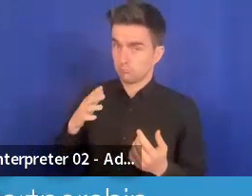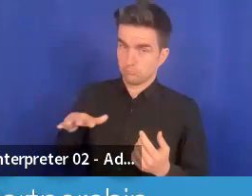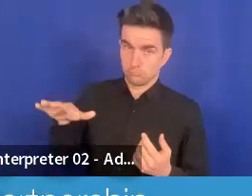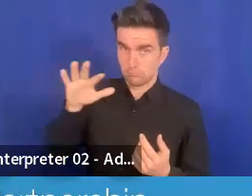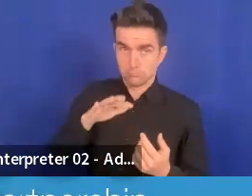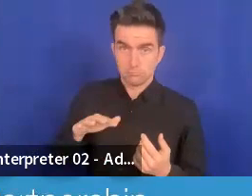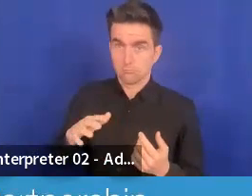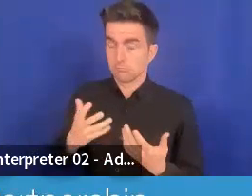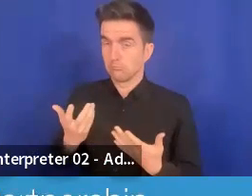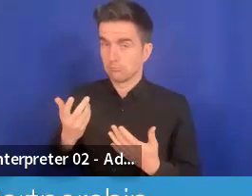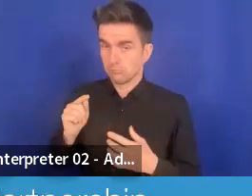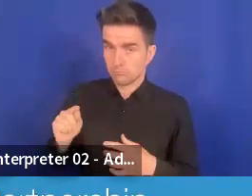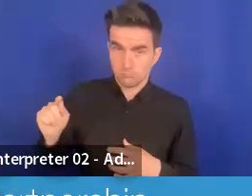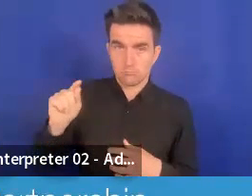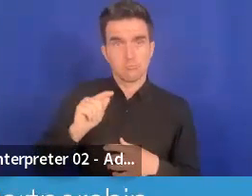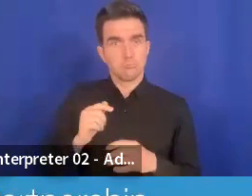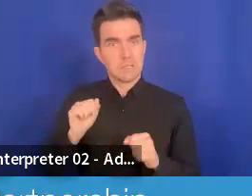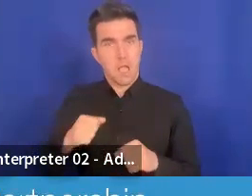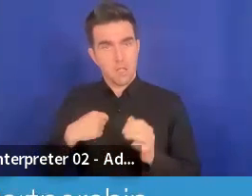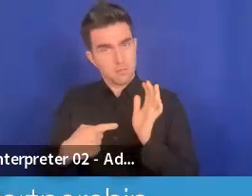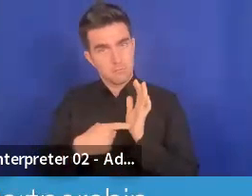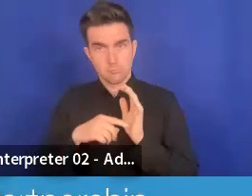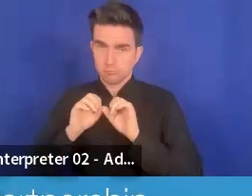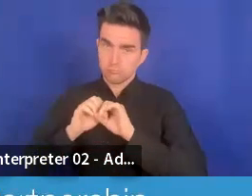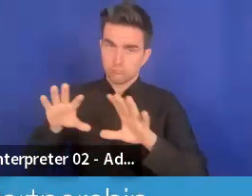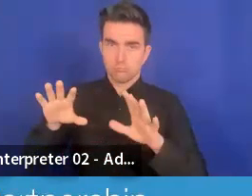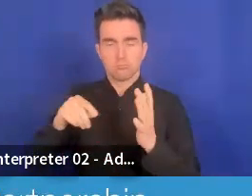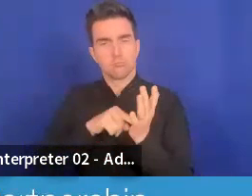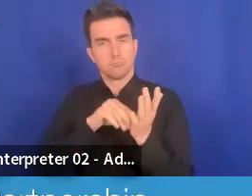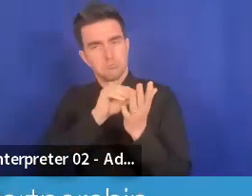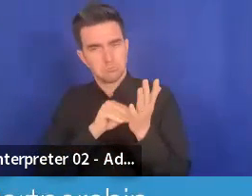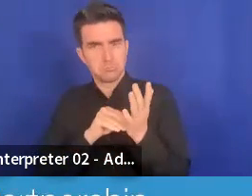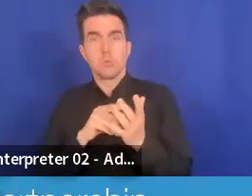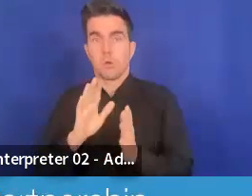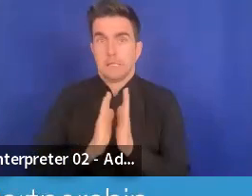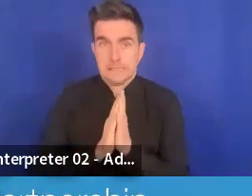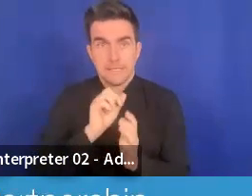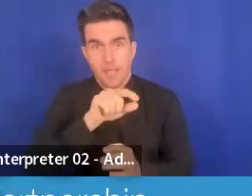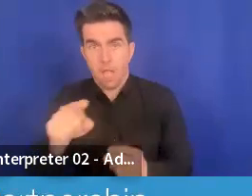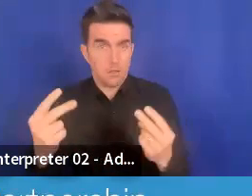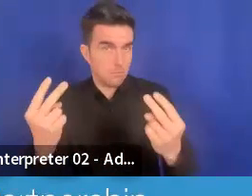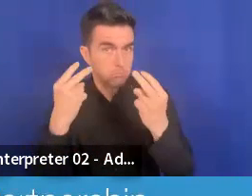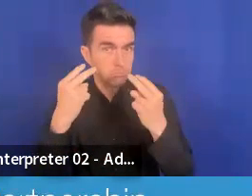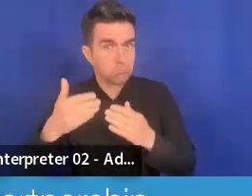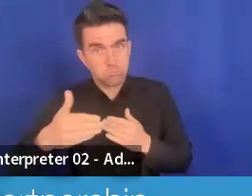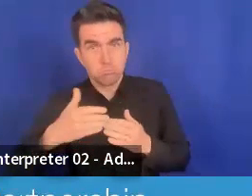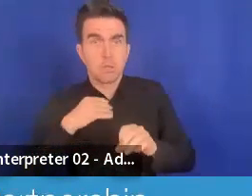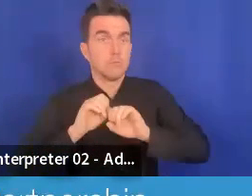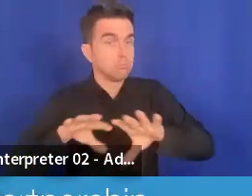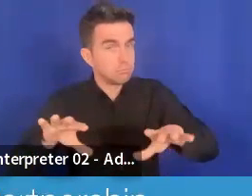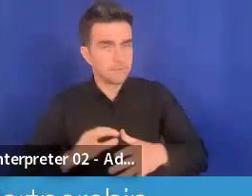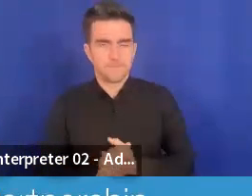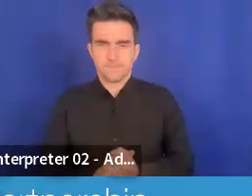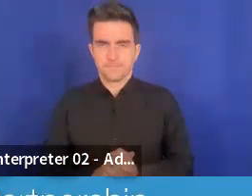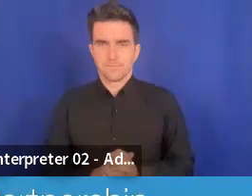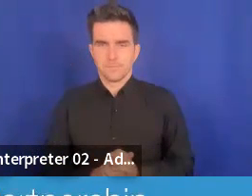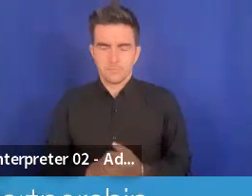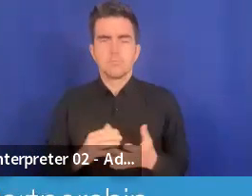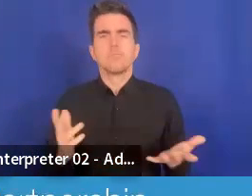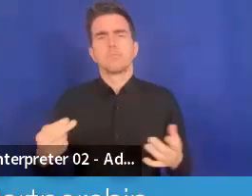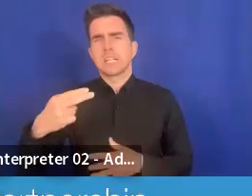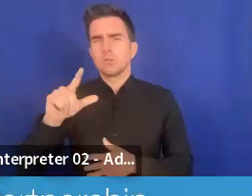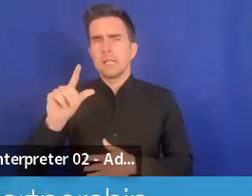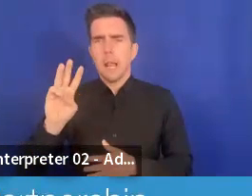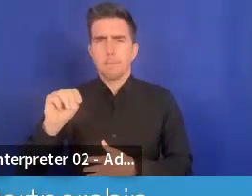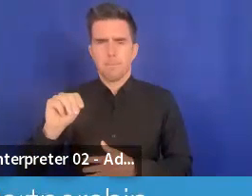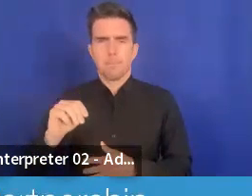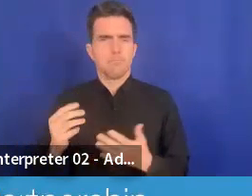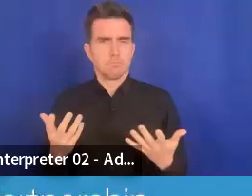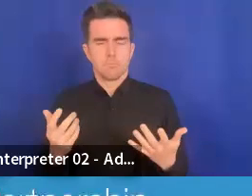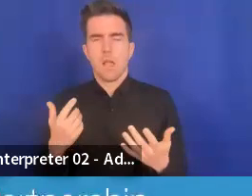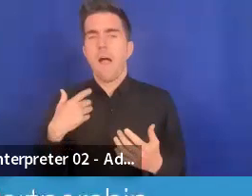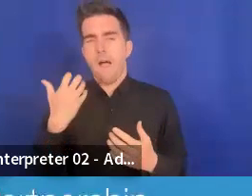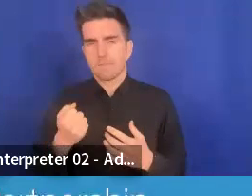On HLM, obviously that's still a few months away so we don't have yet have plans, but